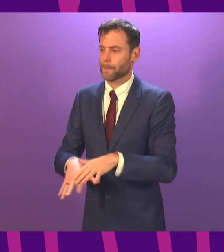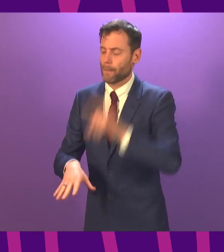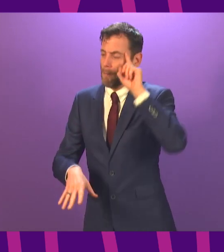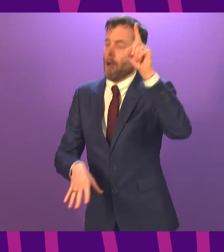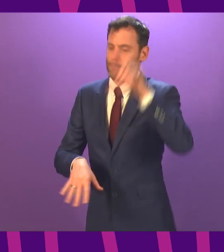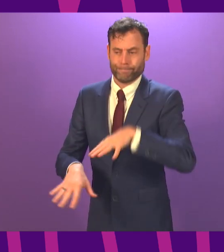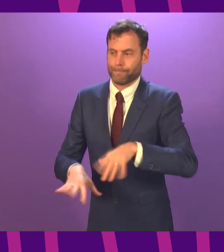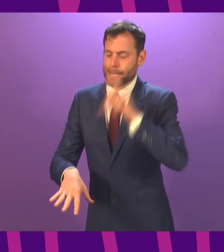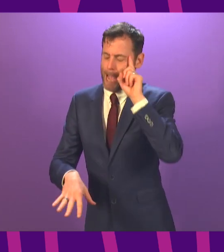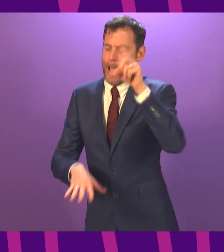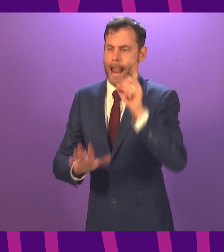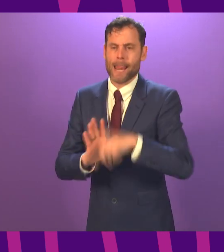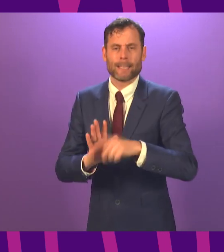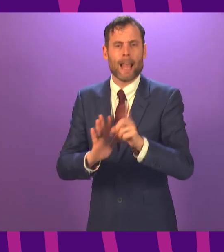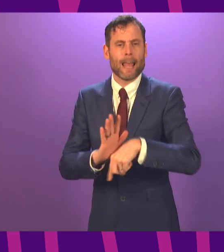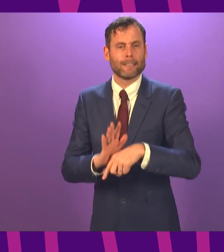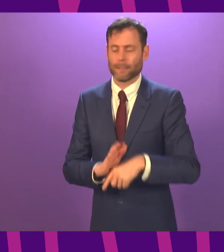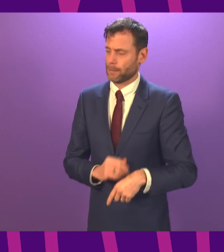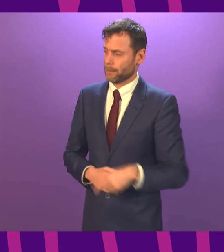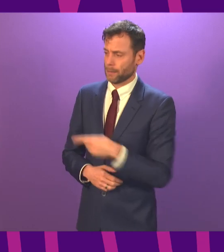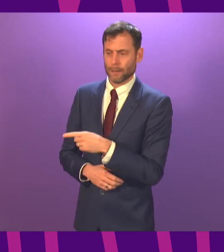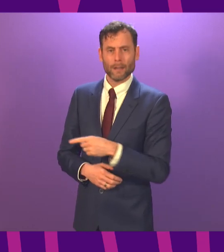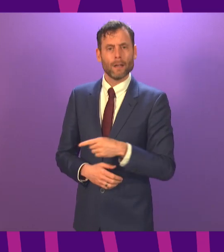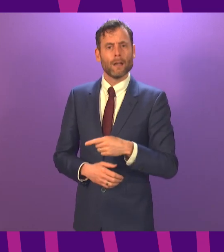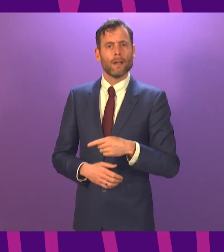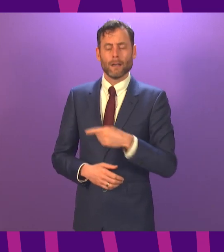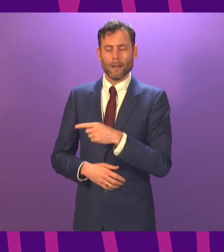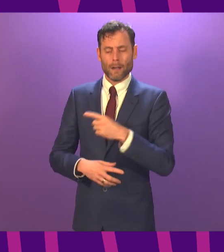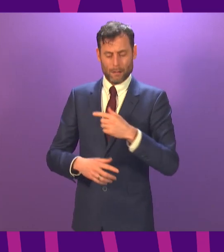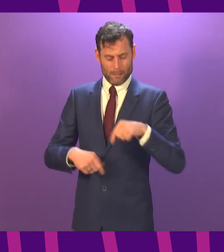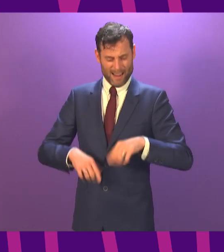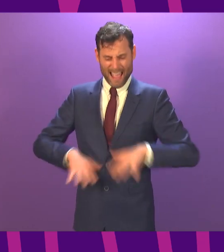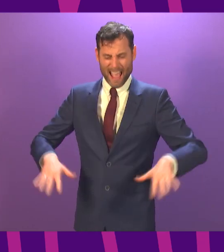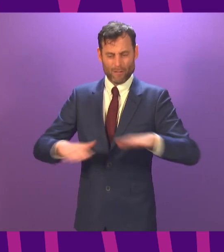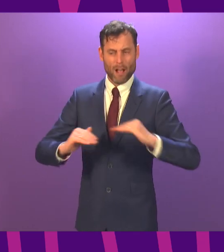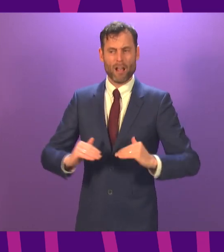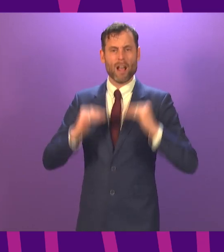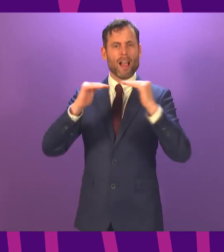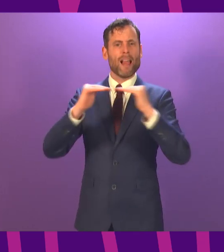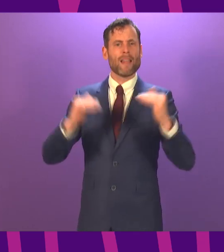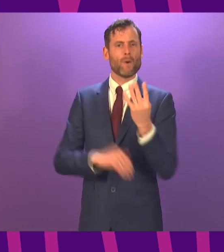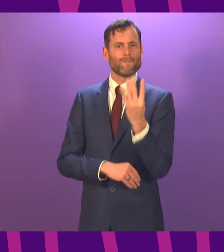of Small Businesses Scotland said that moving to tier 4 so quickly was a “hammer blow” to many of his members.